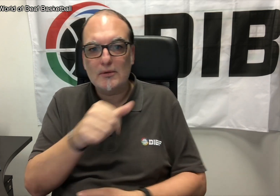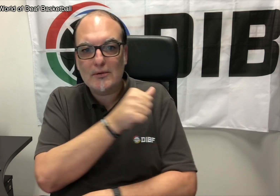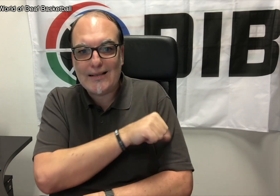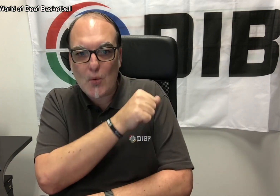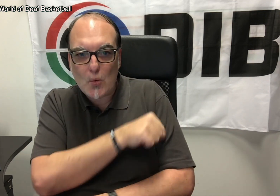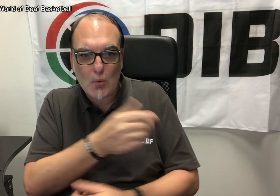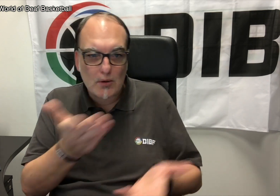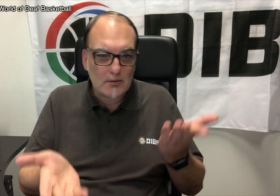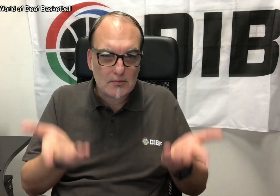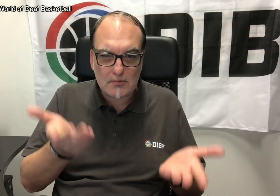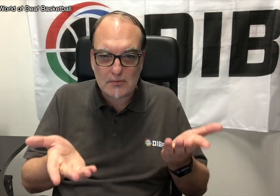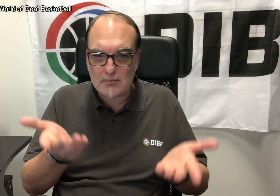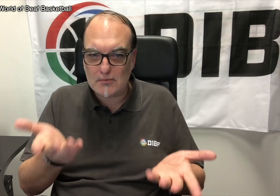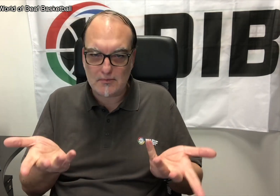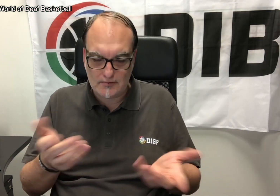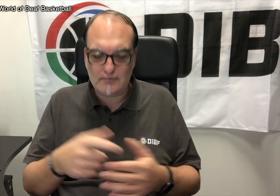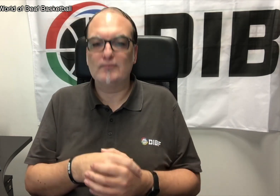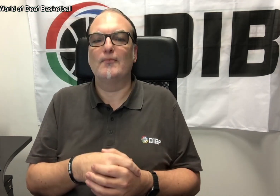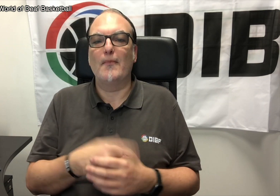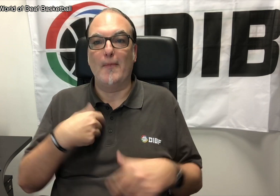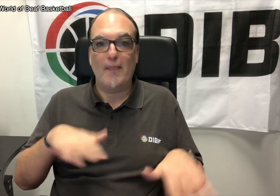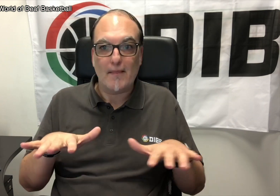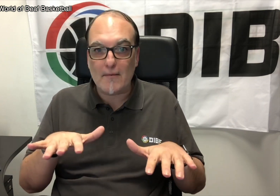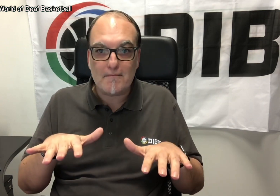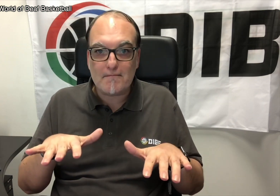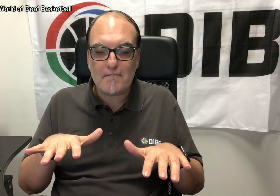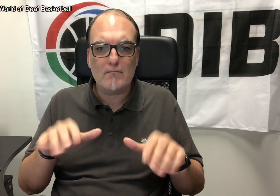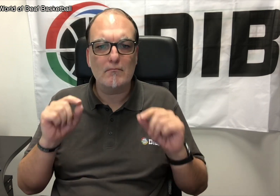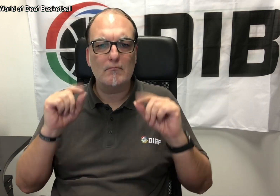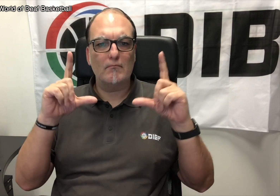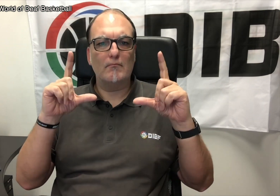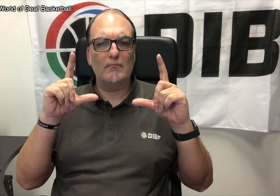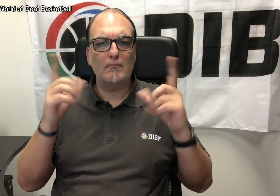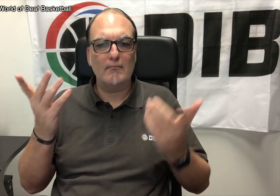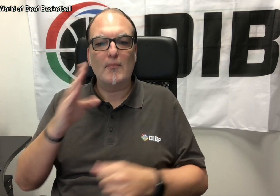and Rio de Janeiro was weighted. Delegates were surprised